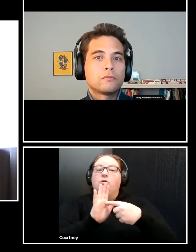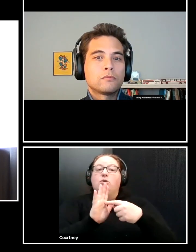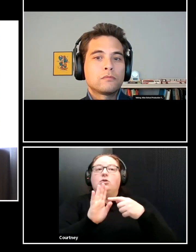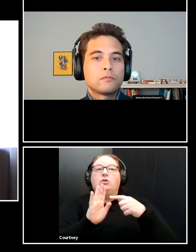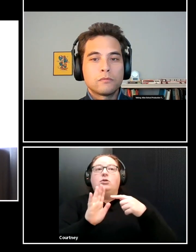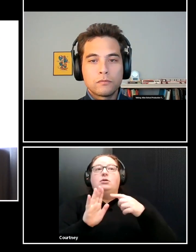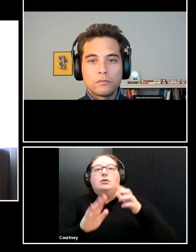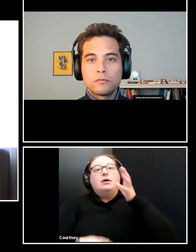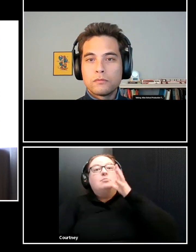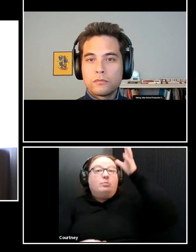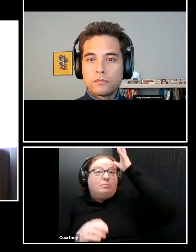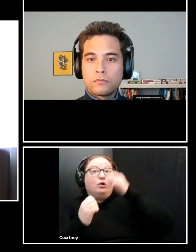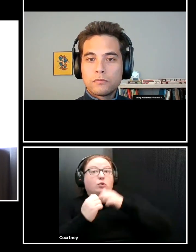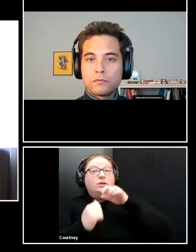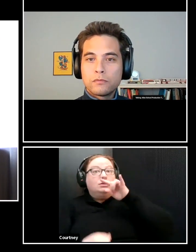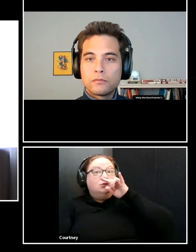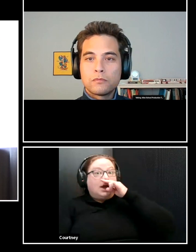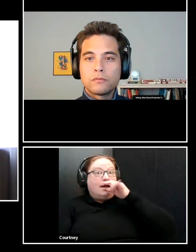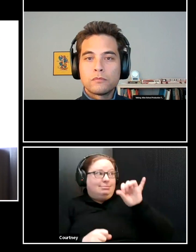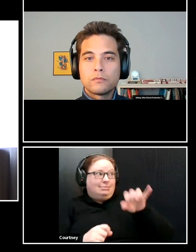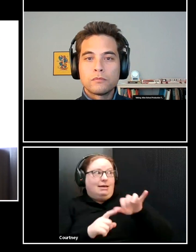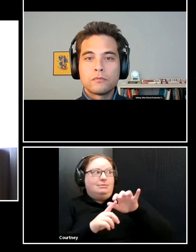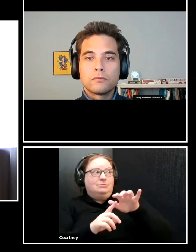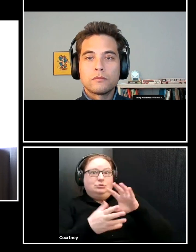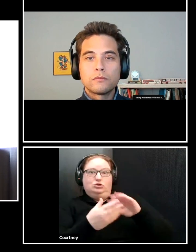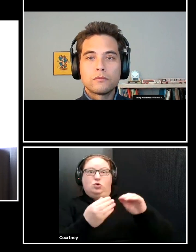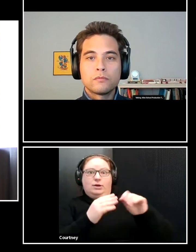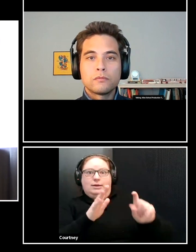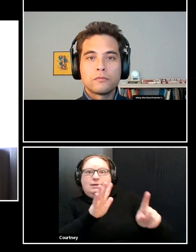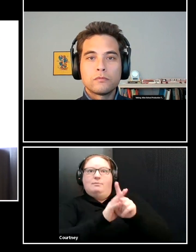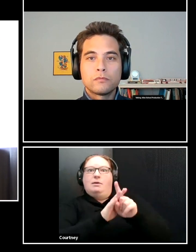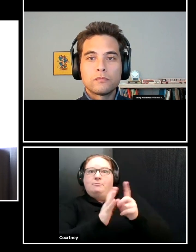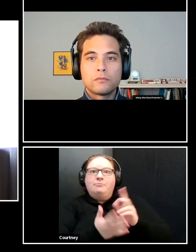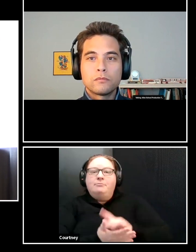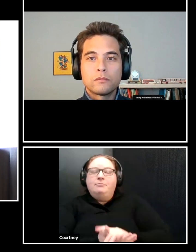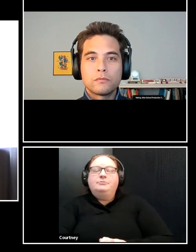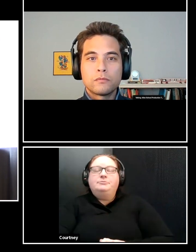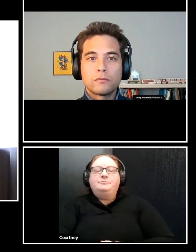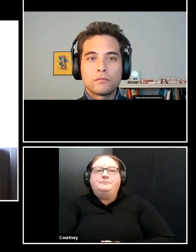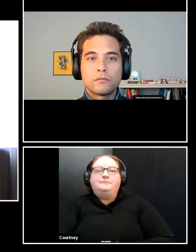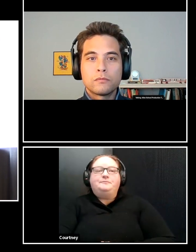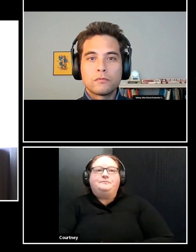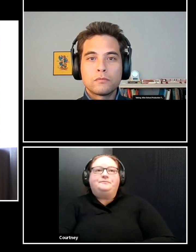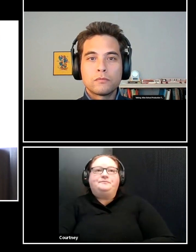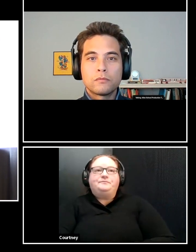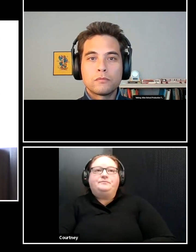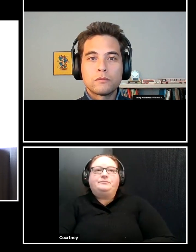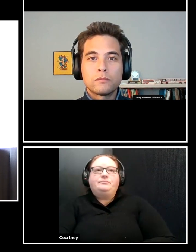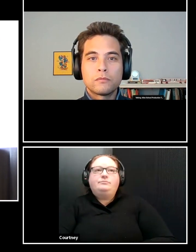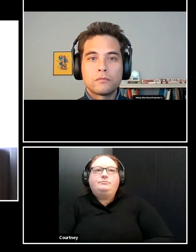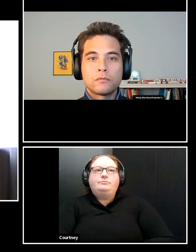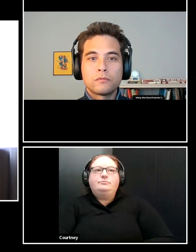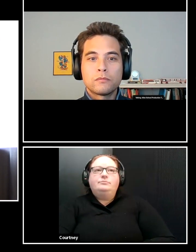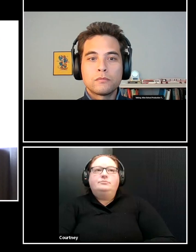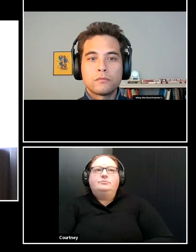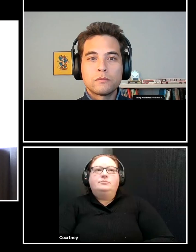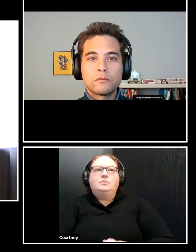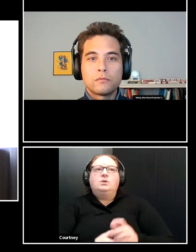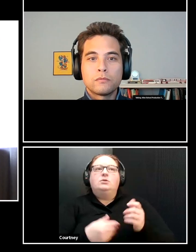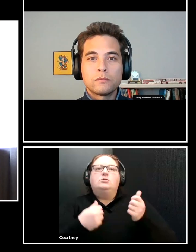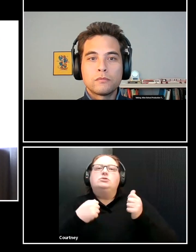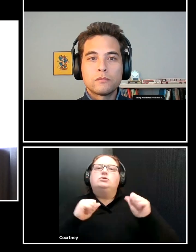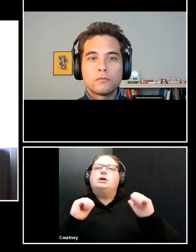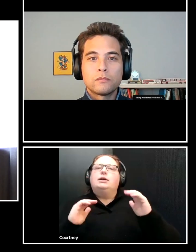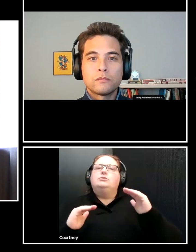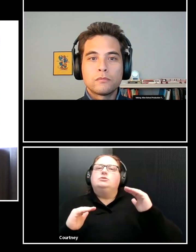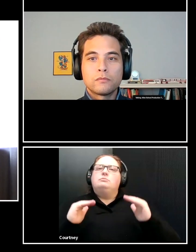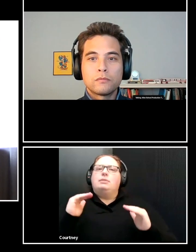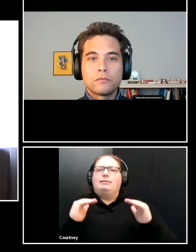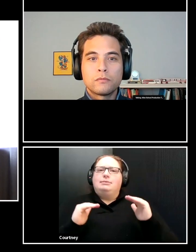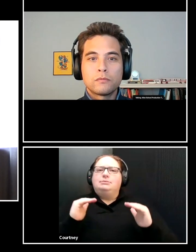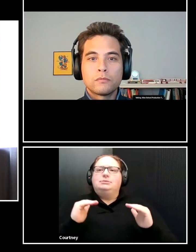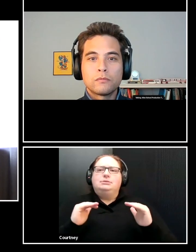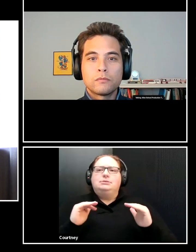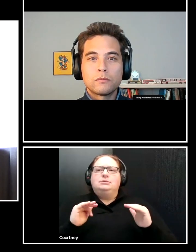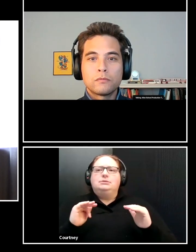with child kind of came up. Um and it's been a a a process to balance that um you know complexity and